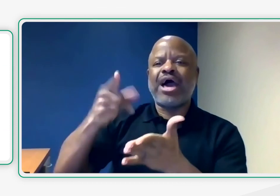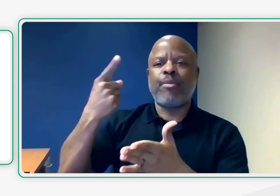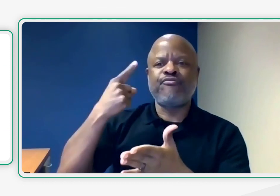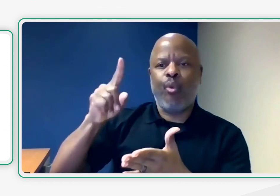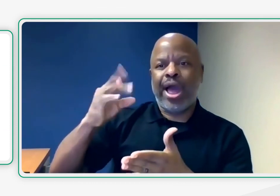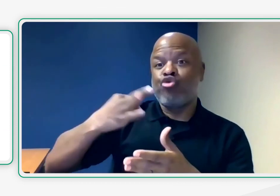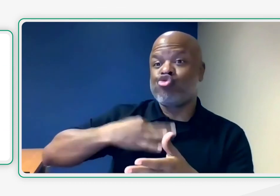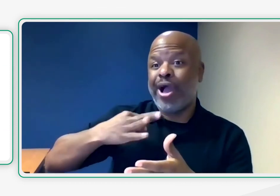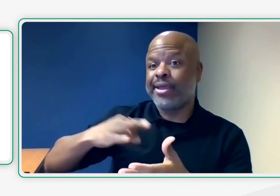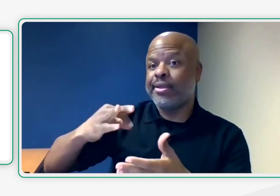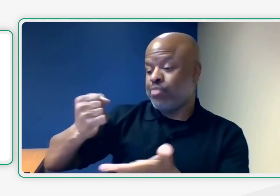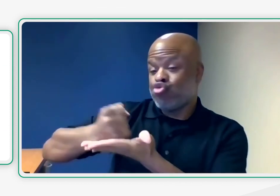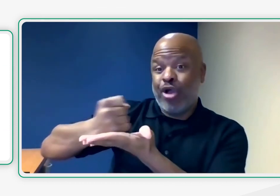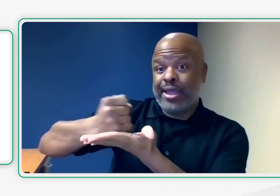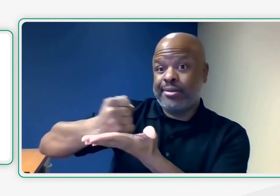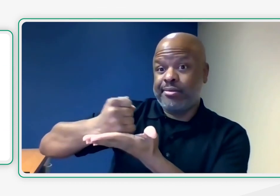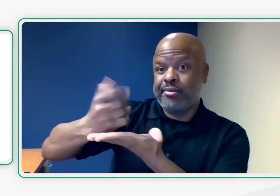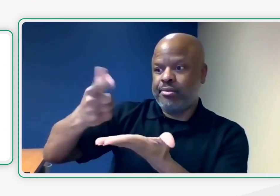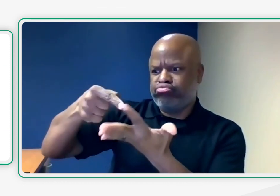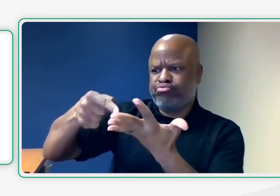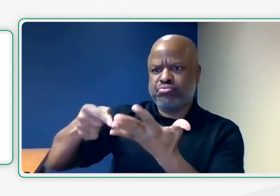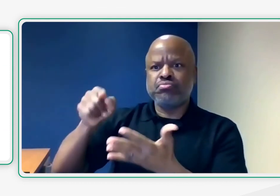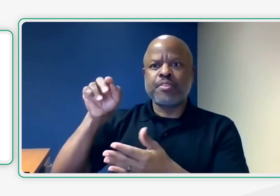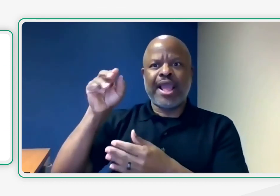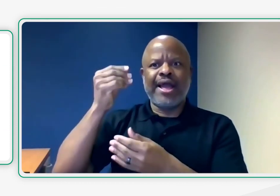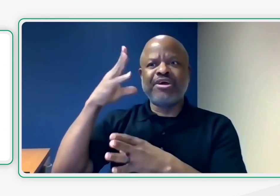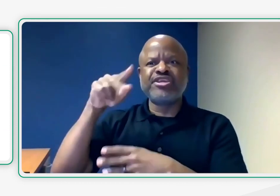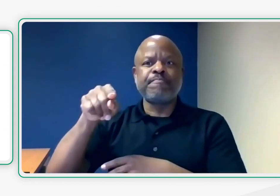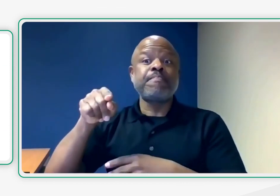that you borrow, or you take out on credit, or anything that you may sign up for through